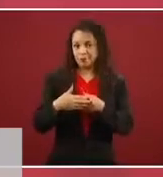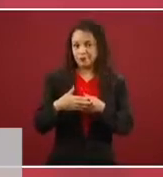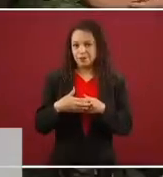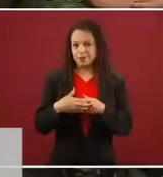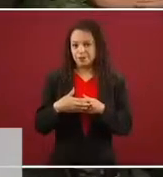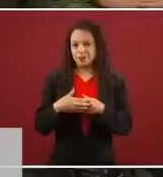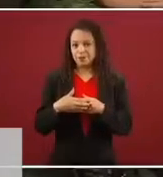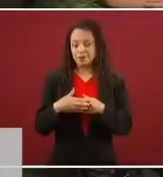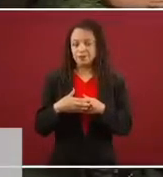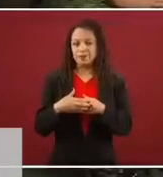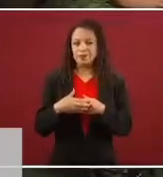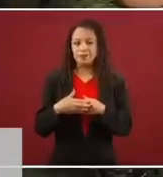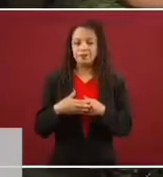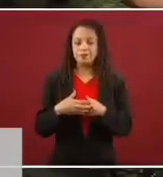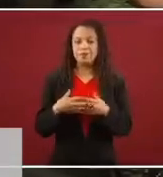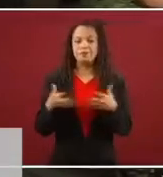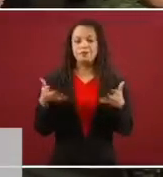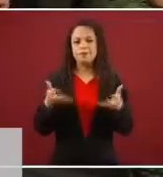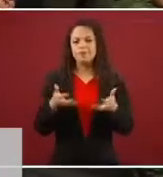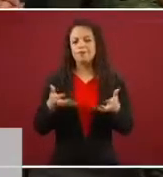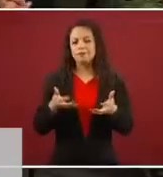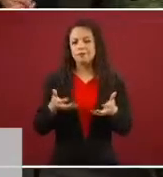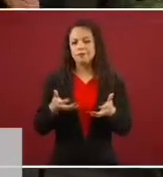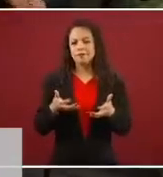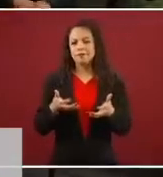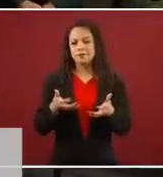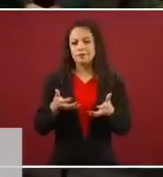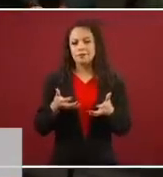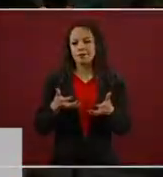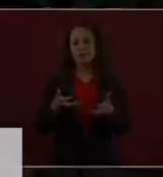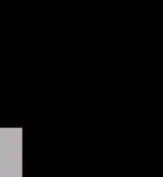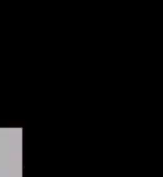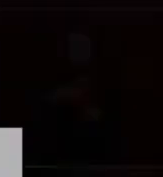This reform is necessary to continue the transformation for the good of all